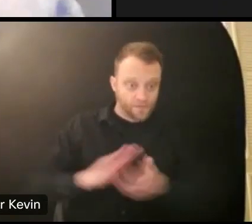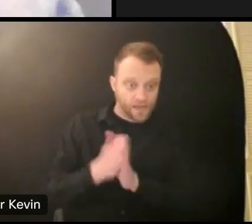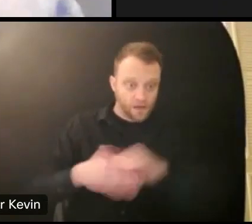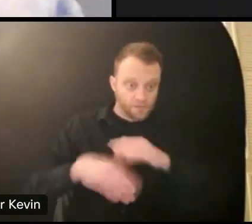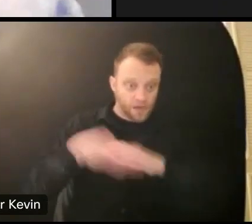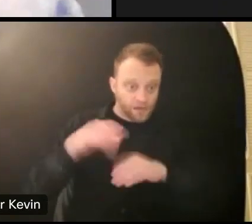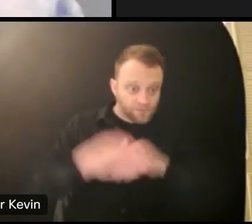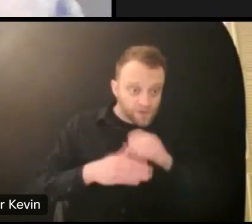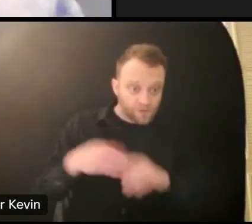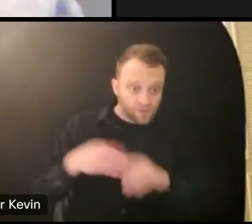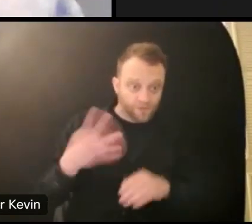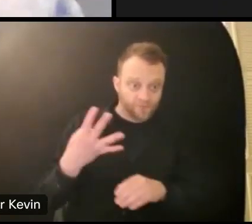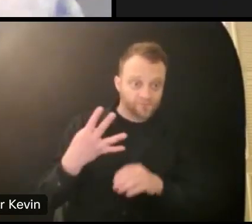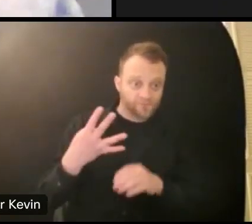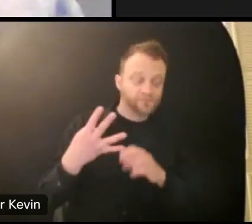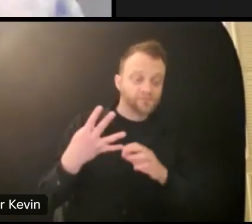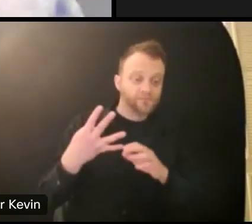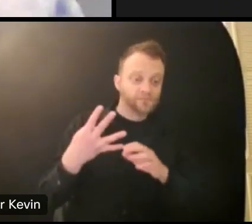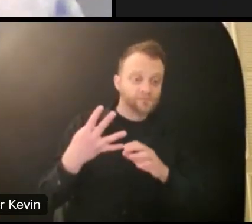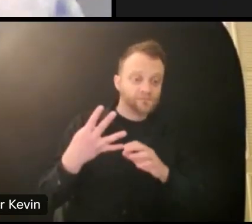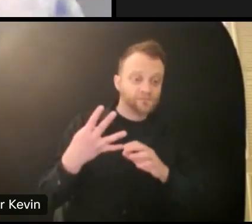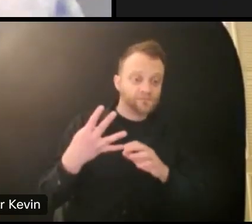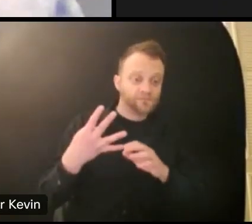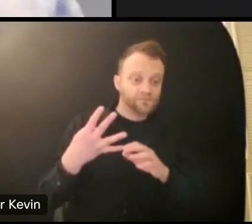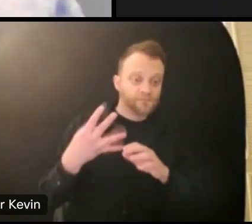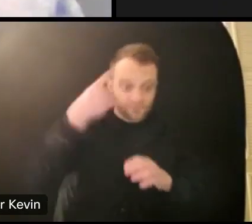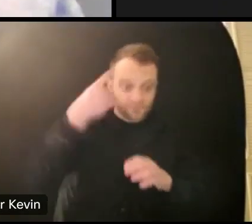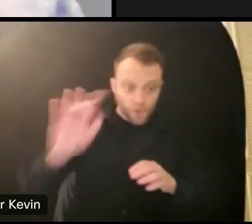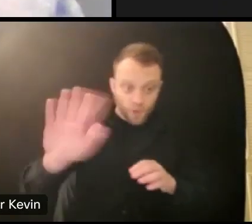there are two things that are going to happen. First of all you're going to encounter a situation